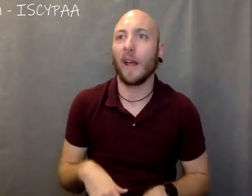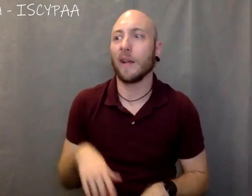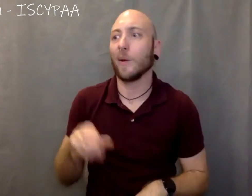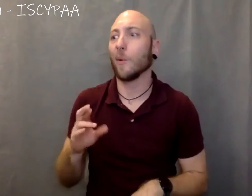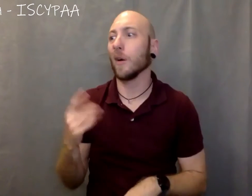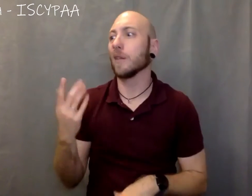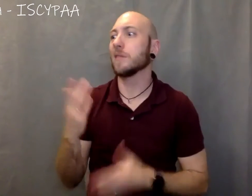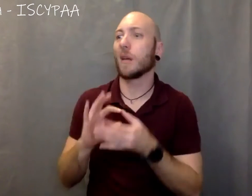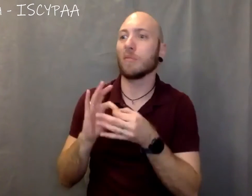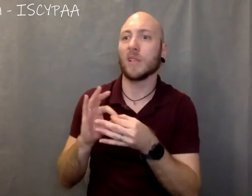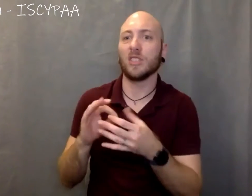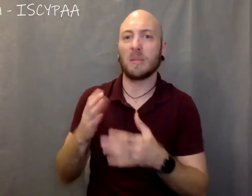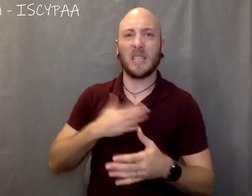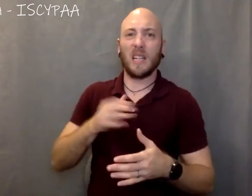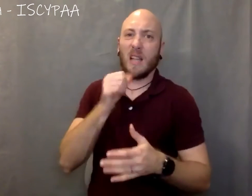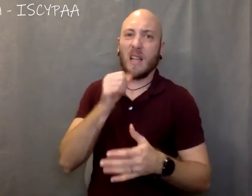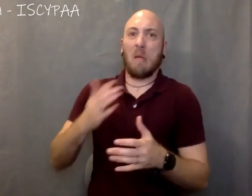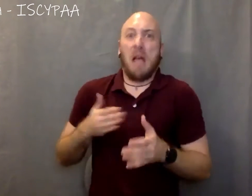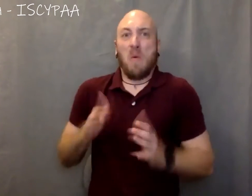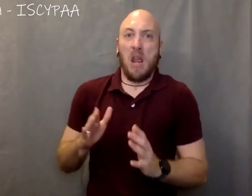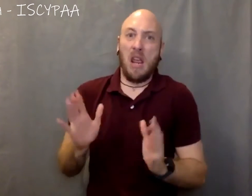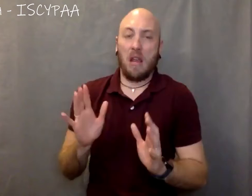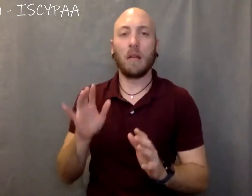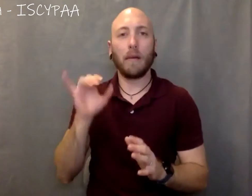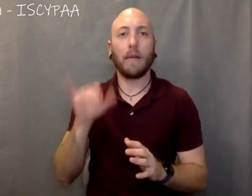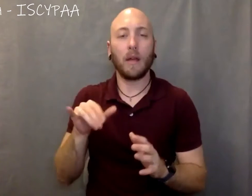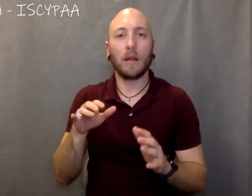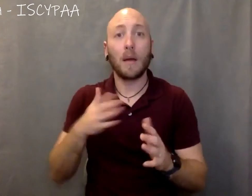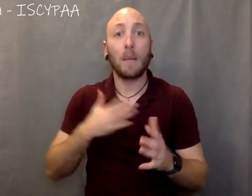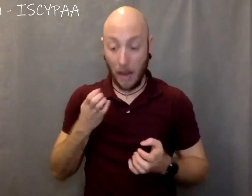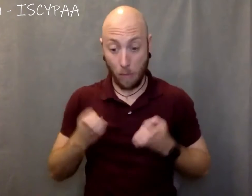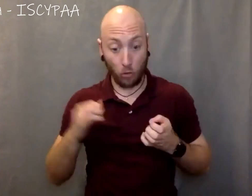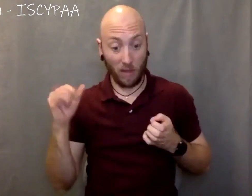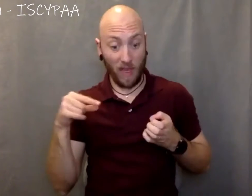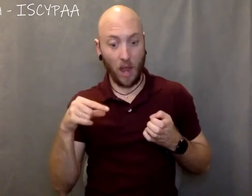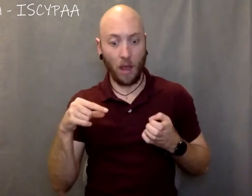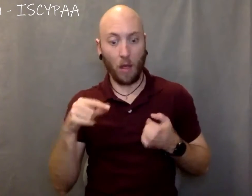going the way I want it to you know like my, my emotional state is subject to change all the time,